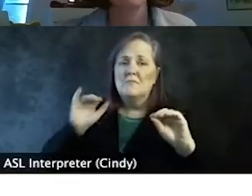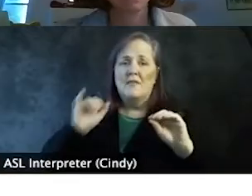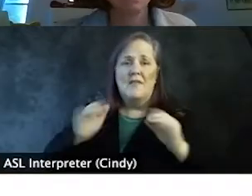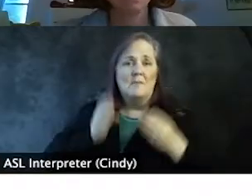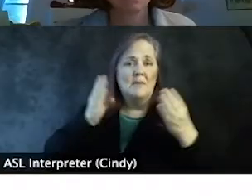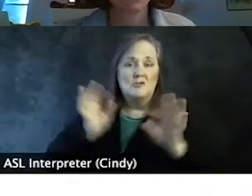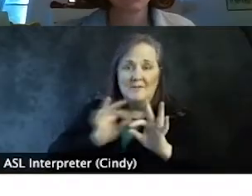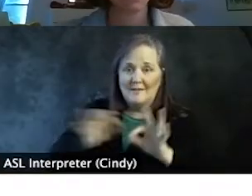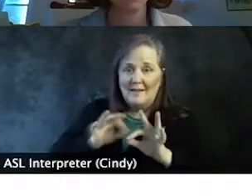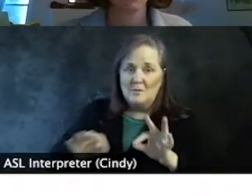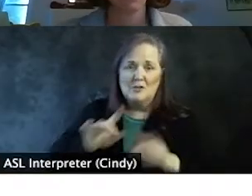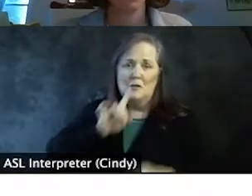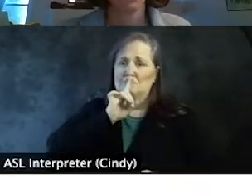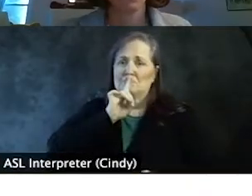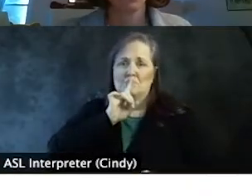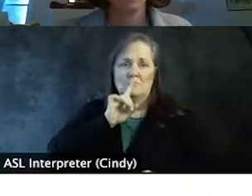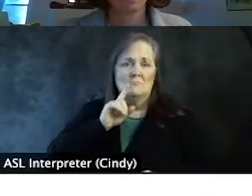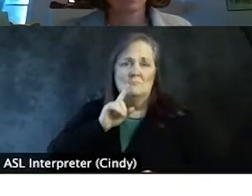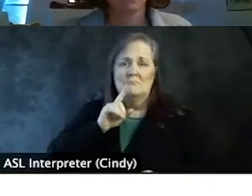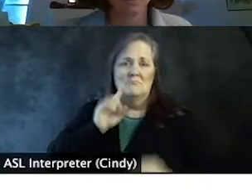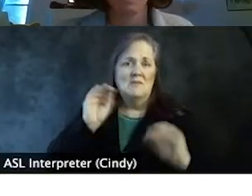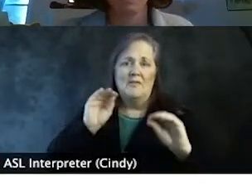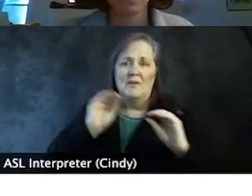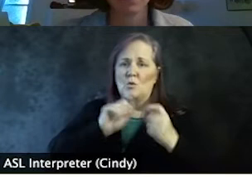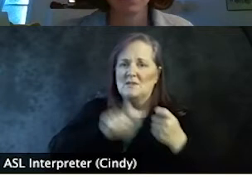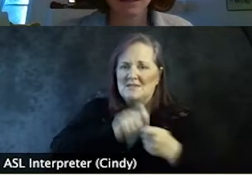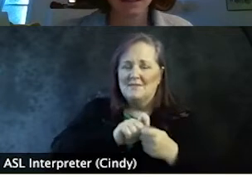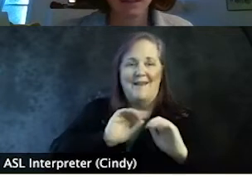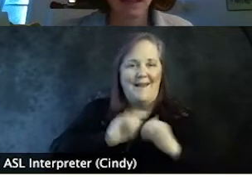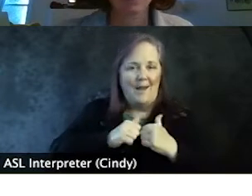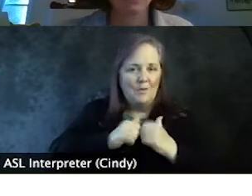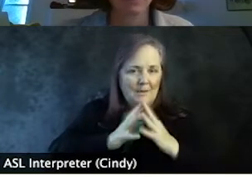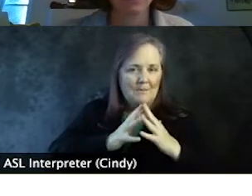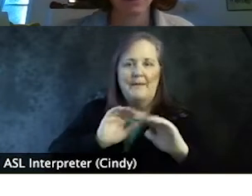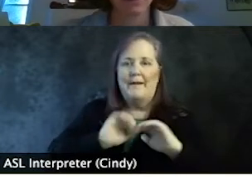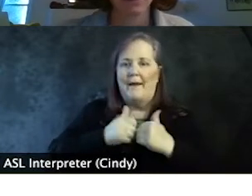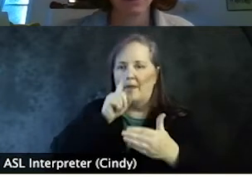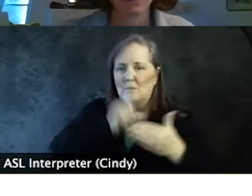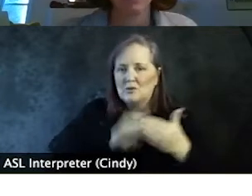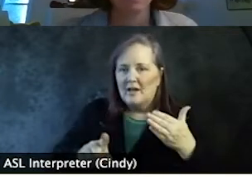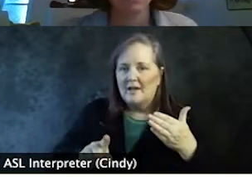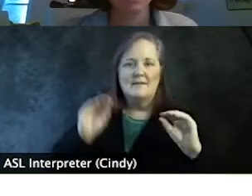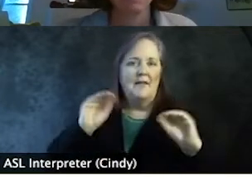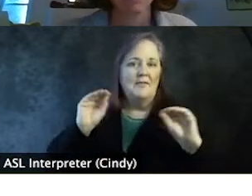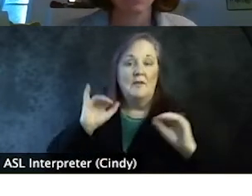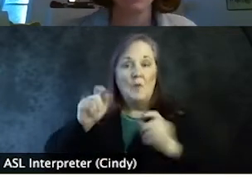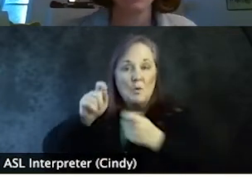Misdemeanors are what we call the next most severe category of crime. And misdemeanors can be punished by no more